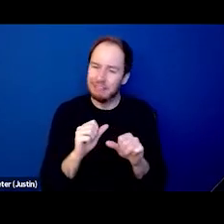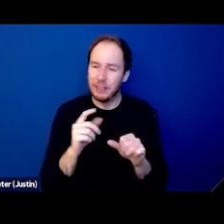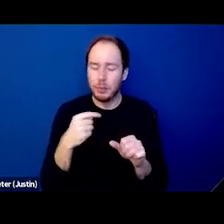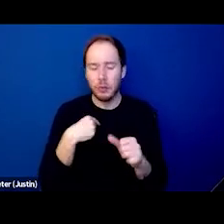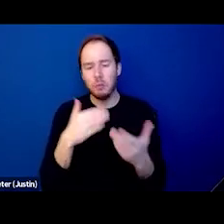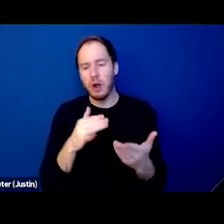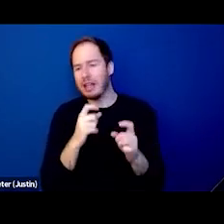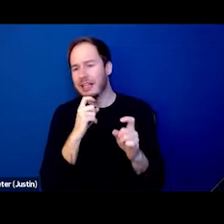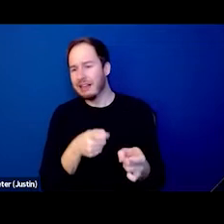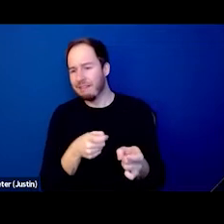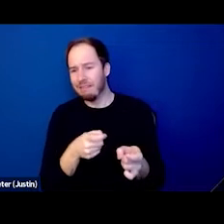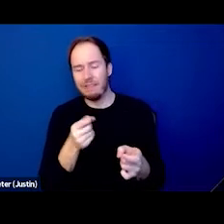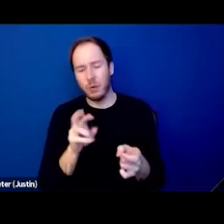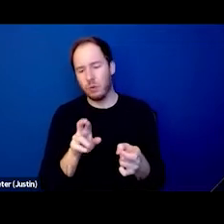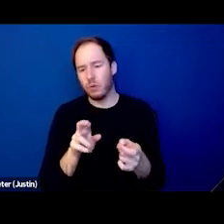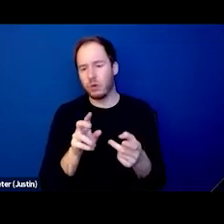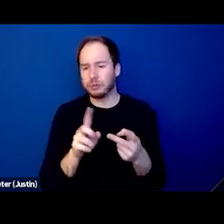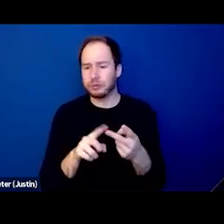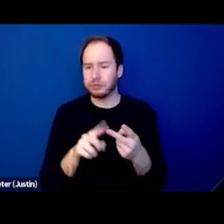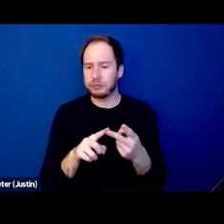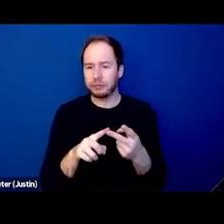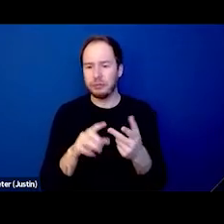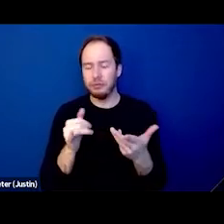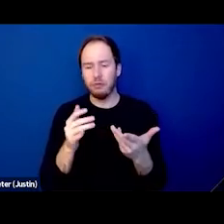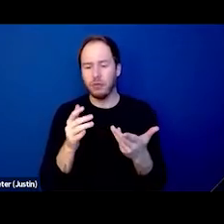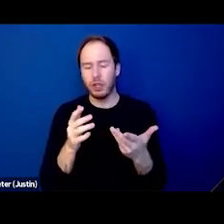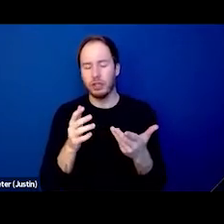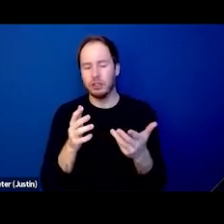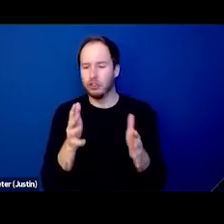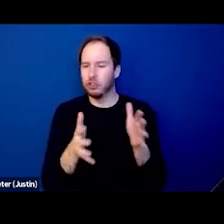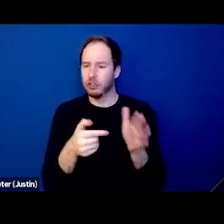or a small gesture of appreciation for their time